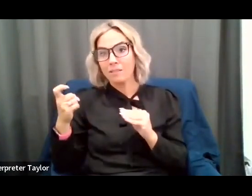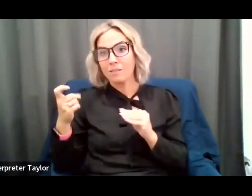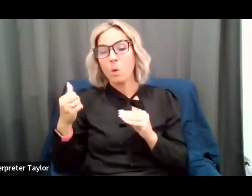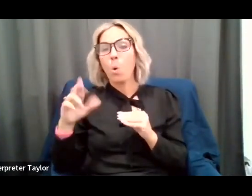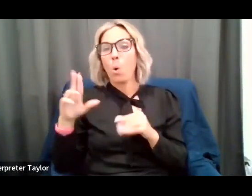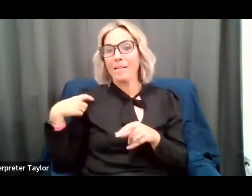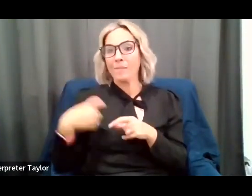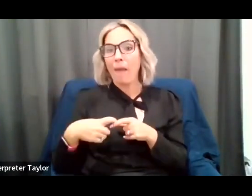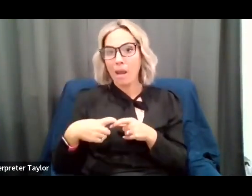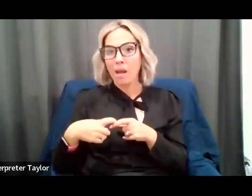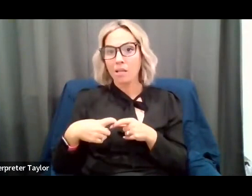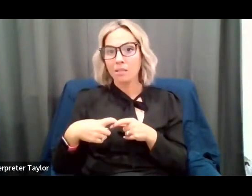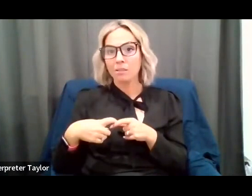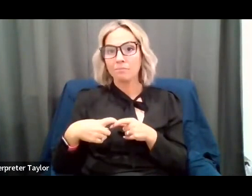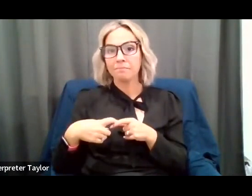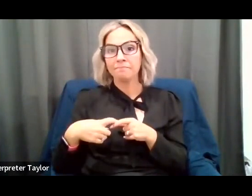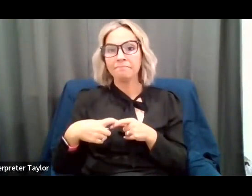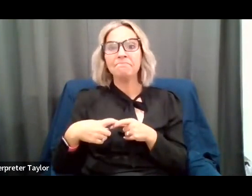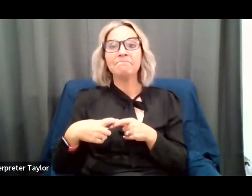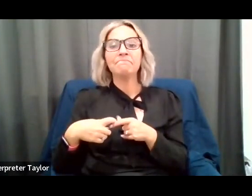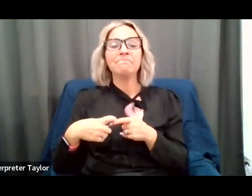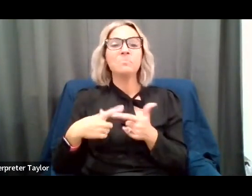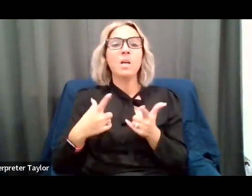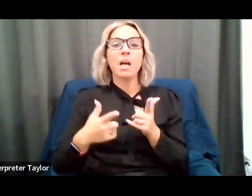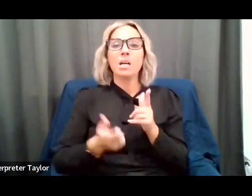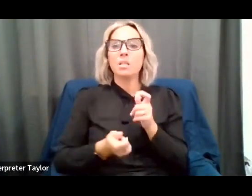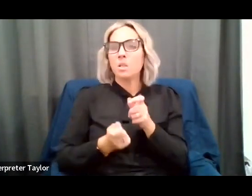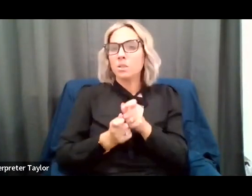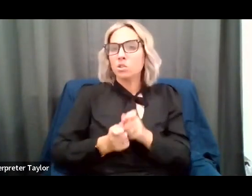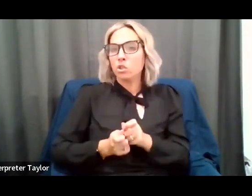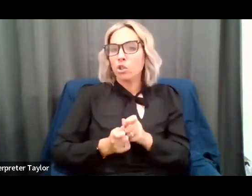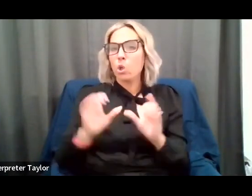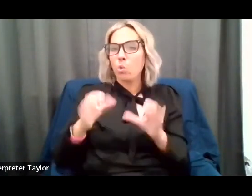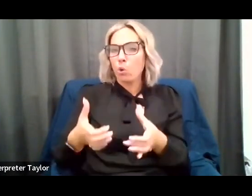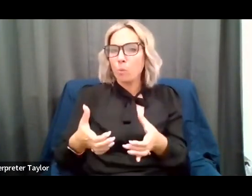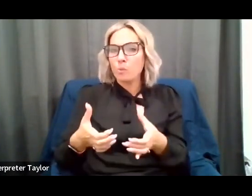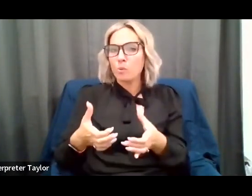Um, and certain, uh, groups are going down a little bit,